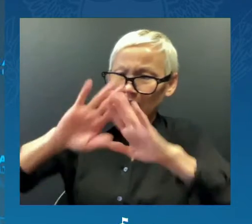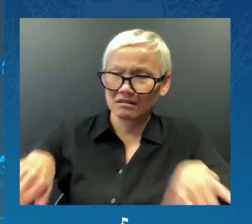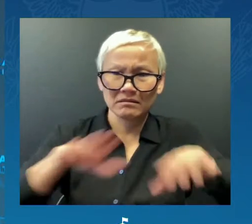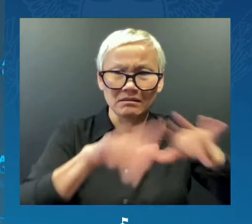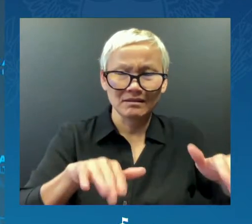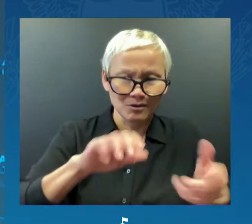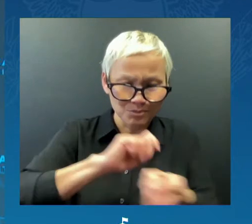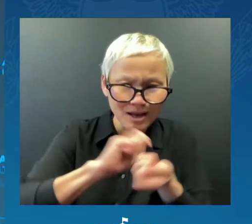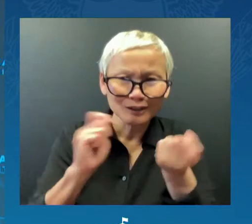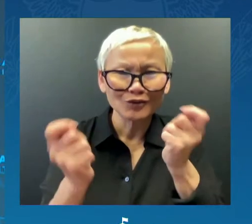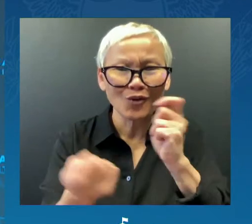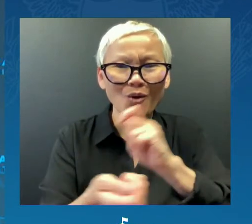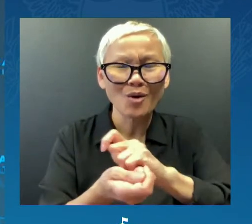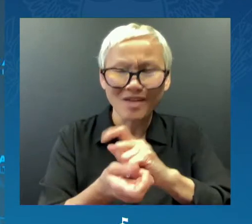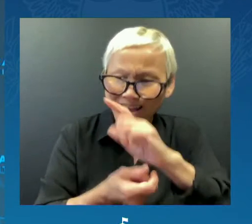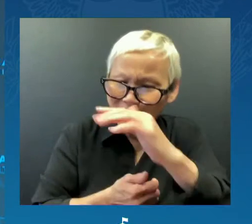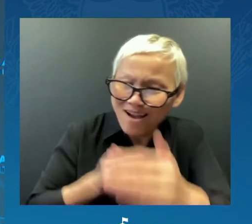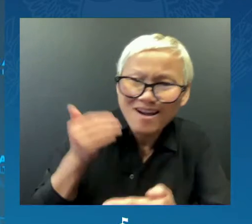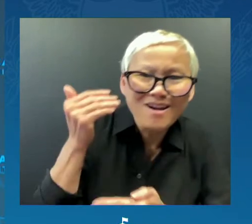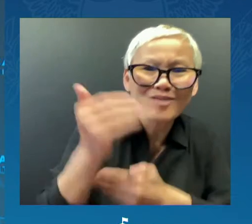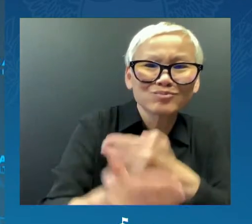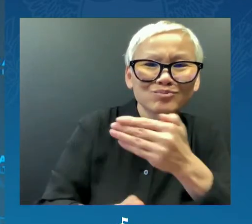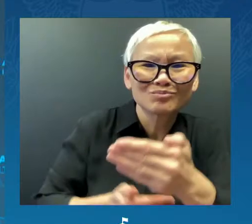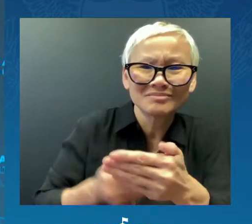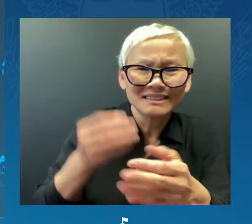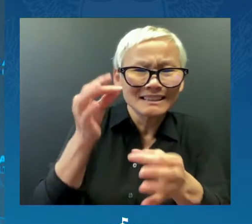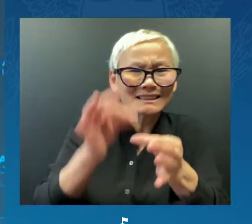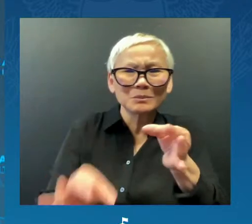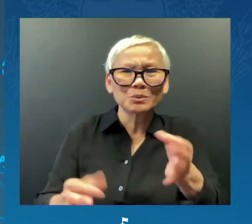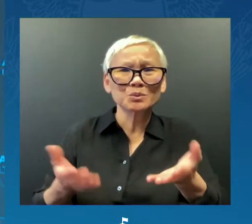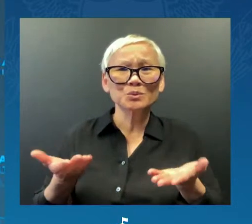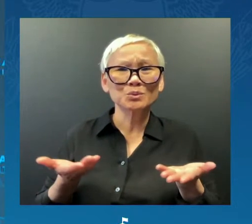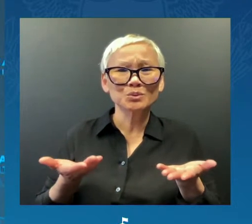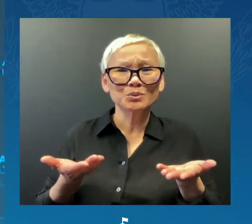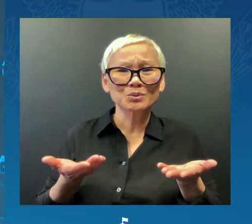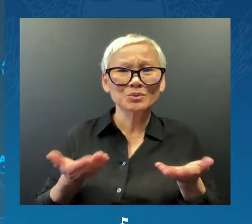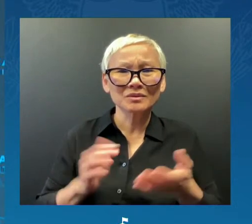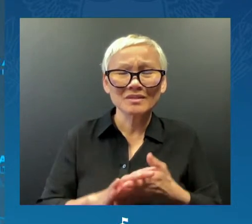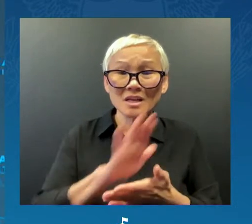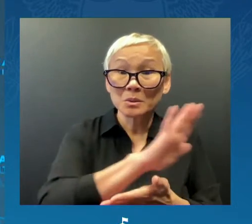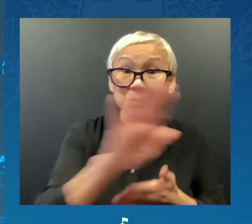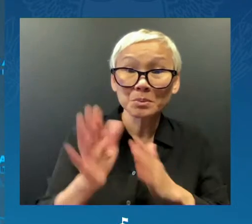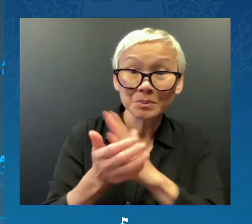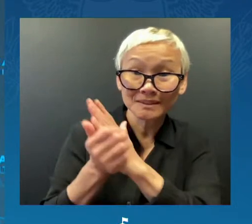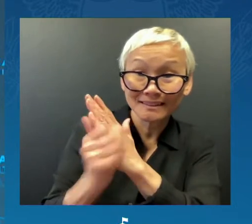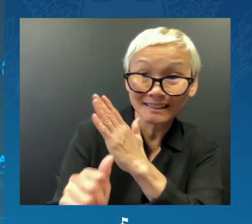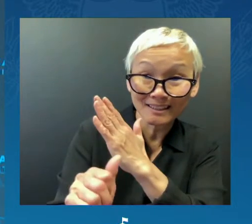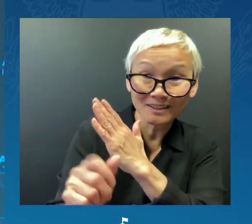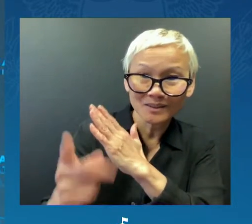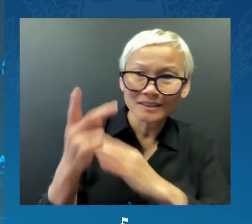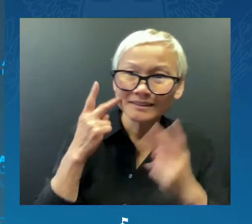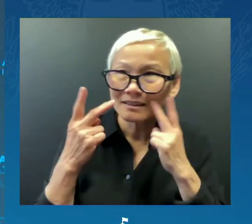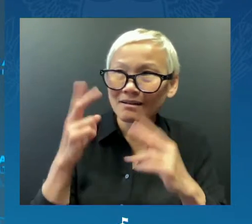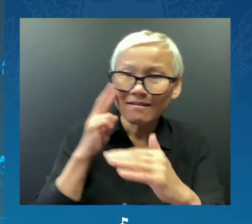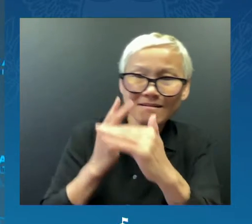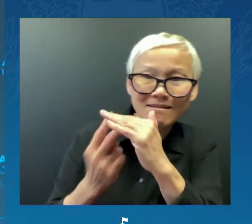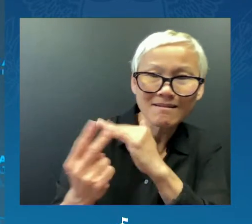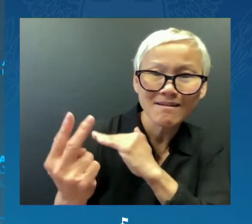Simply put: your ability to see what can be, unburdened by what has been.